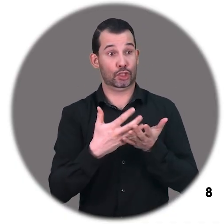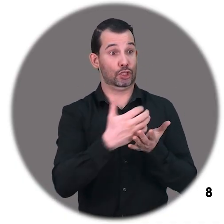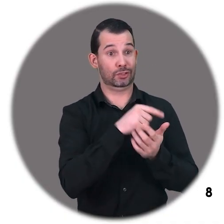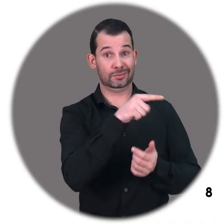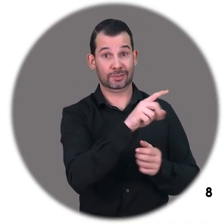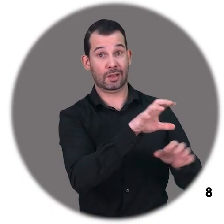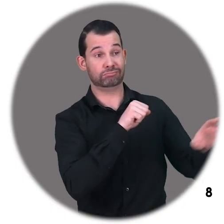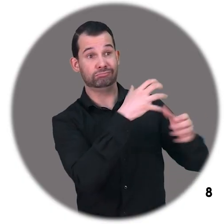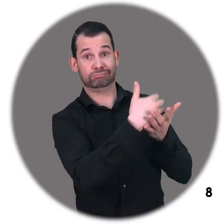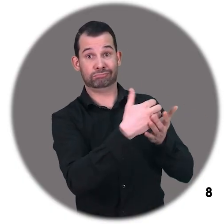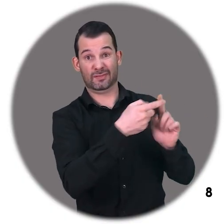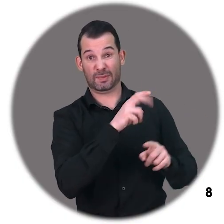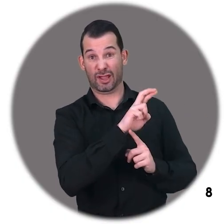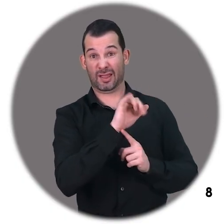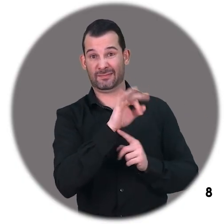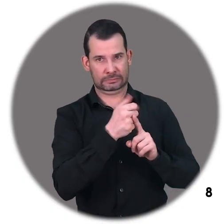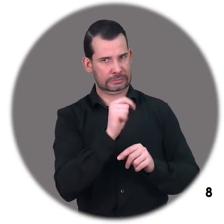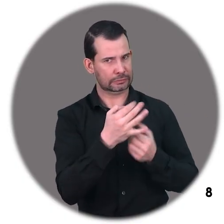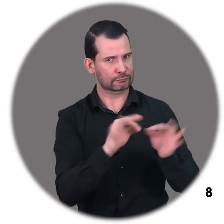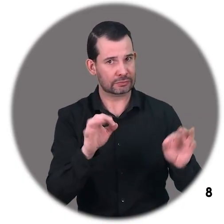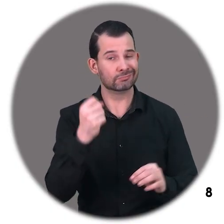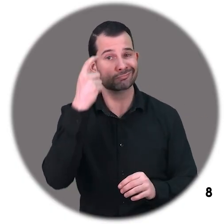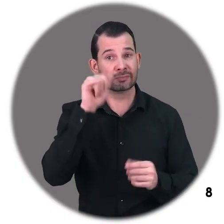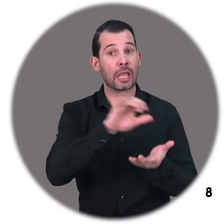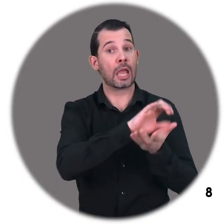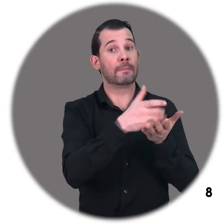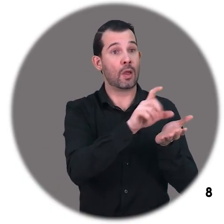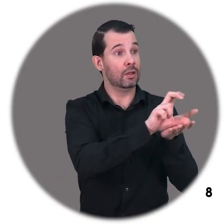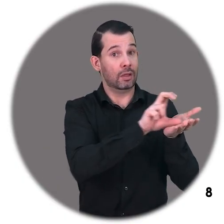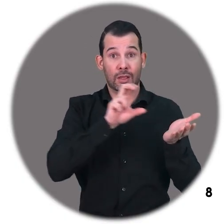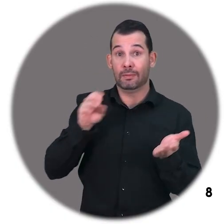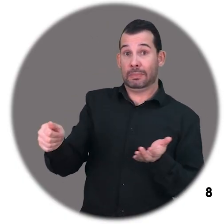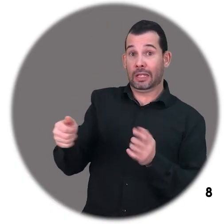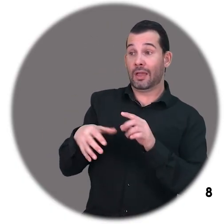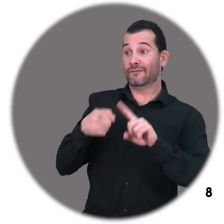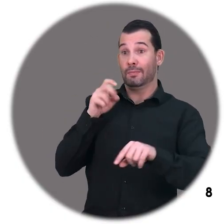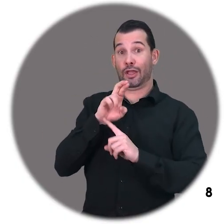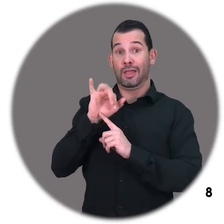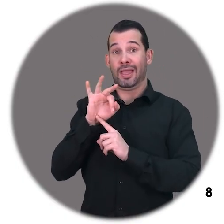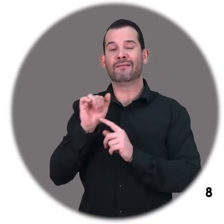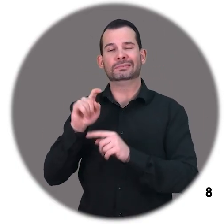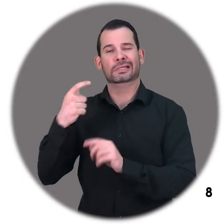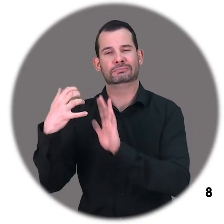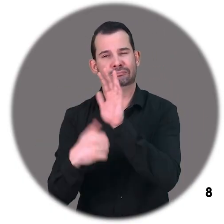Earnings in a RRIF are tax-free, but amounts paid out of a RRIF are taxable.